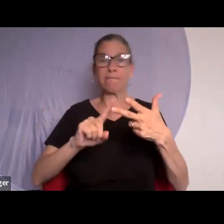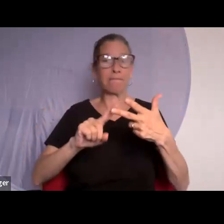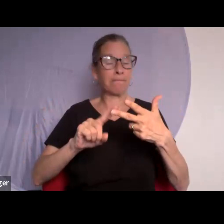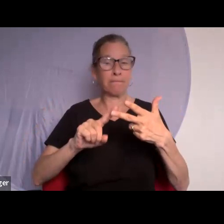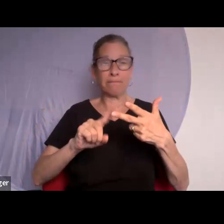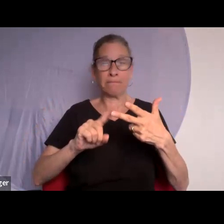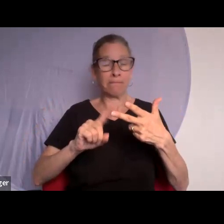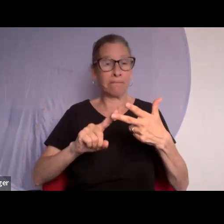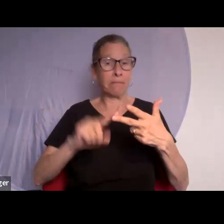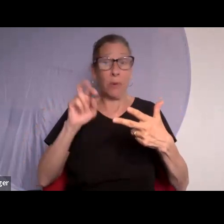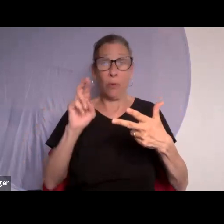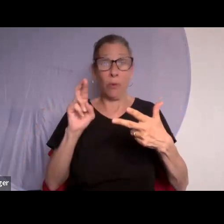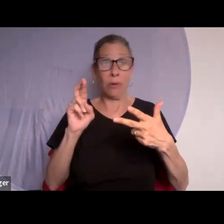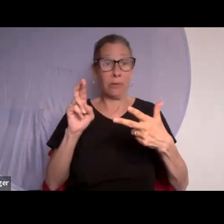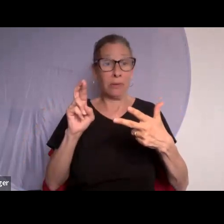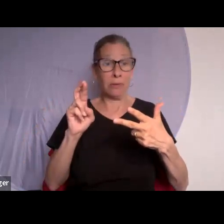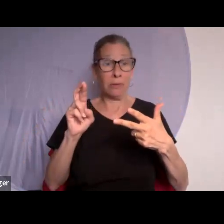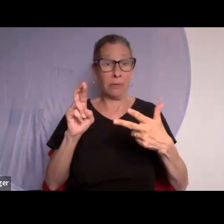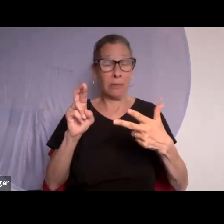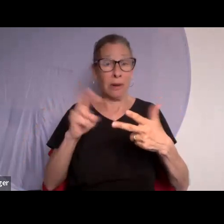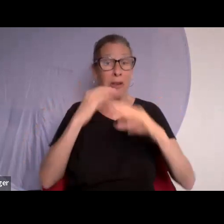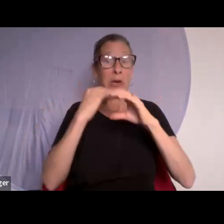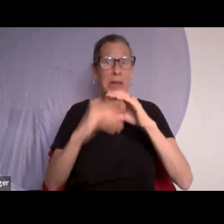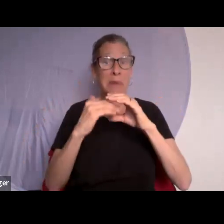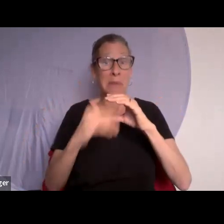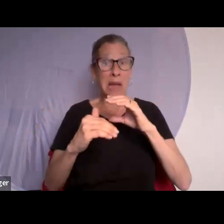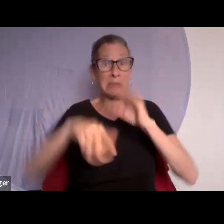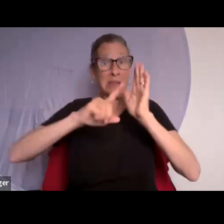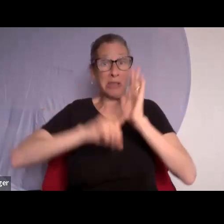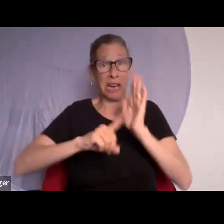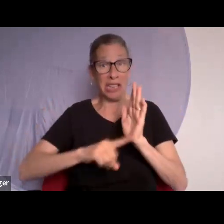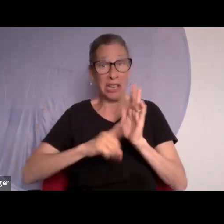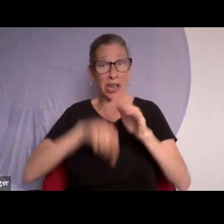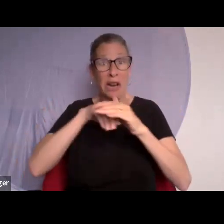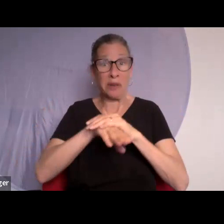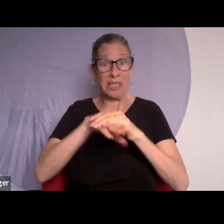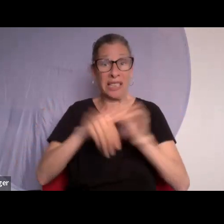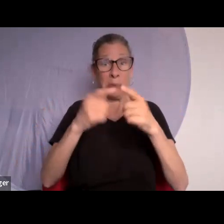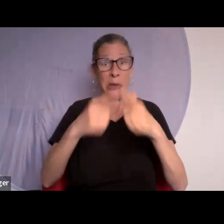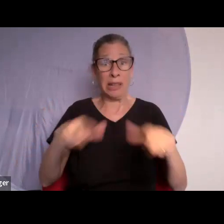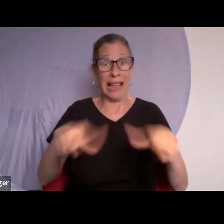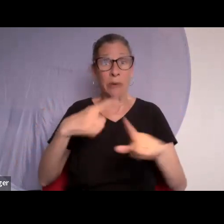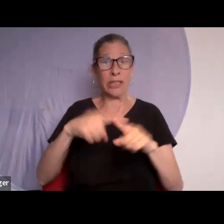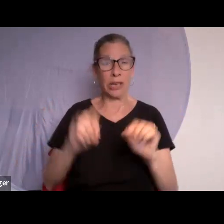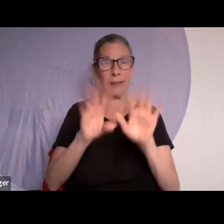you want to, you can, you can have your emails checked for accessible language and clarity. Every aspect of the course that